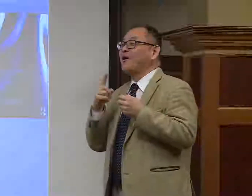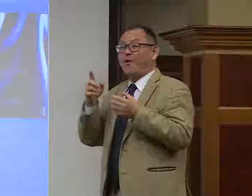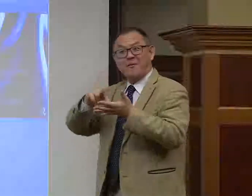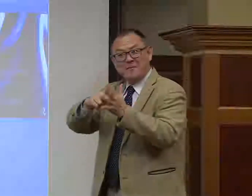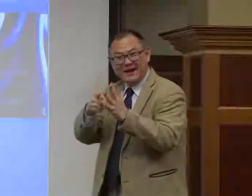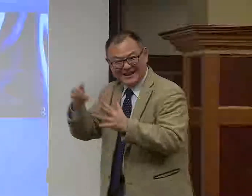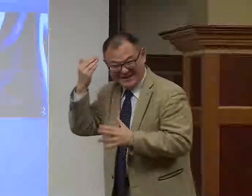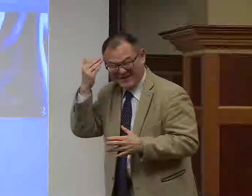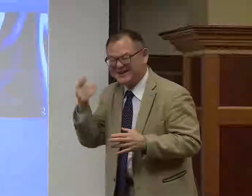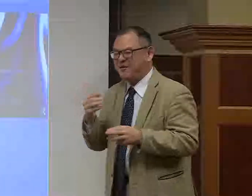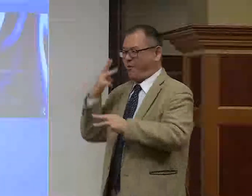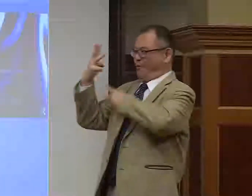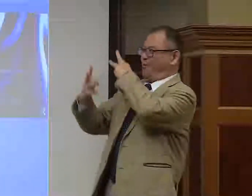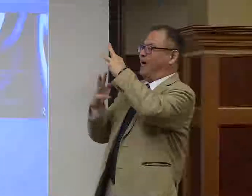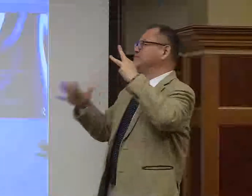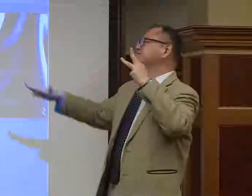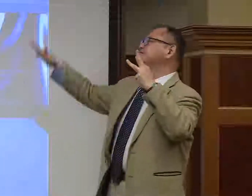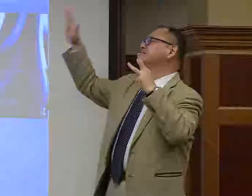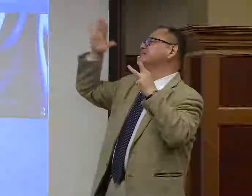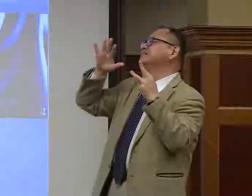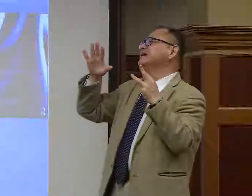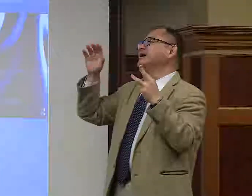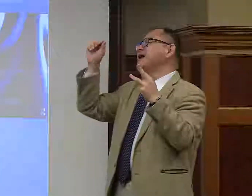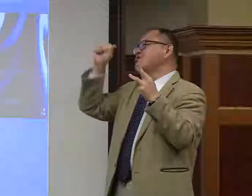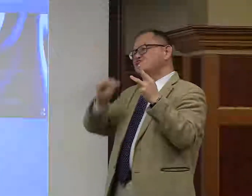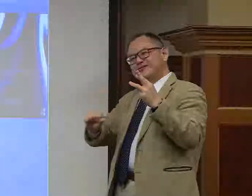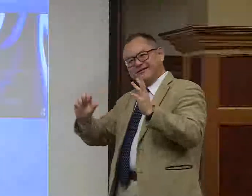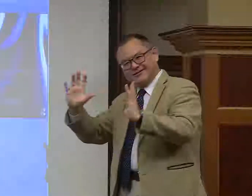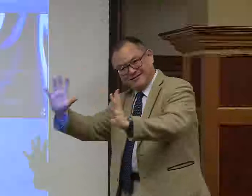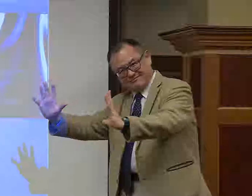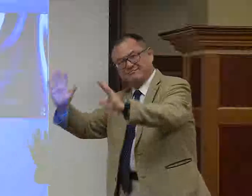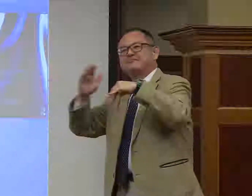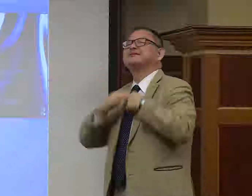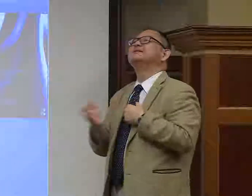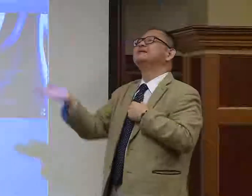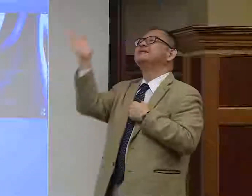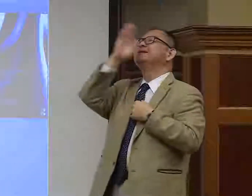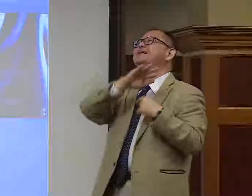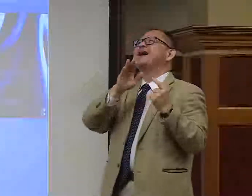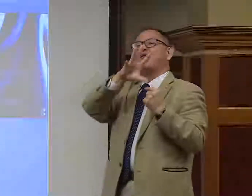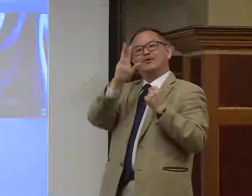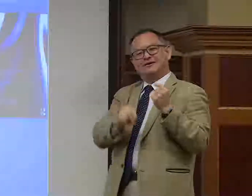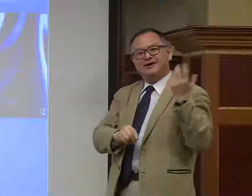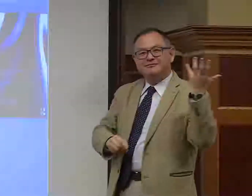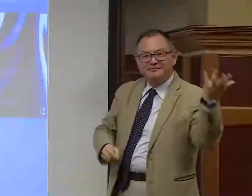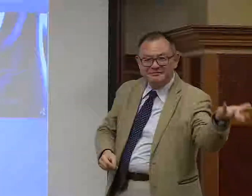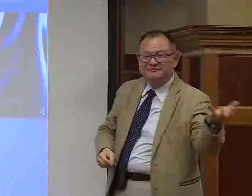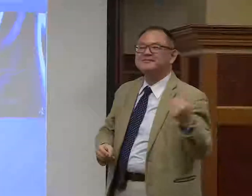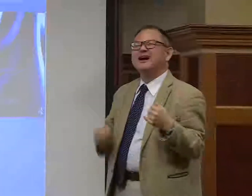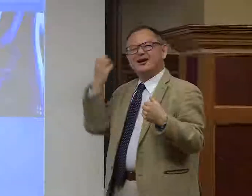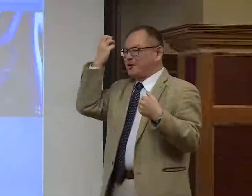Now, around the world, specifically Asia and Africa